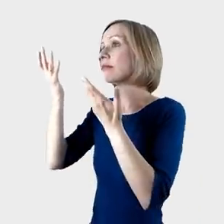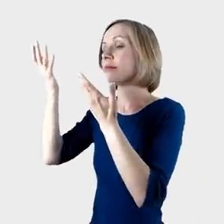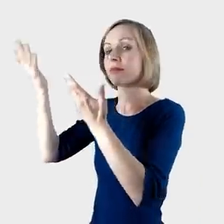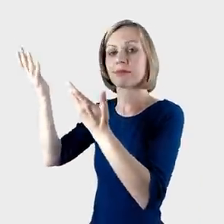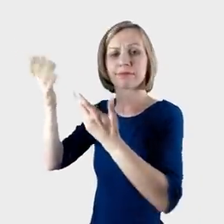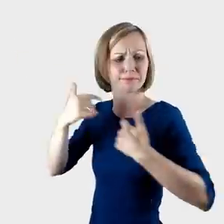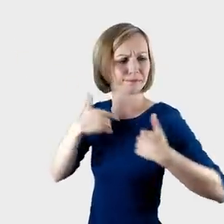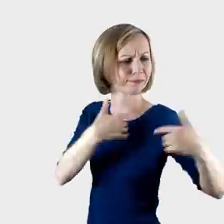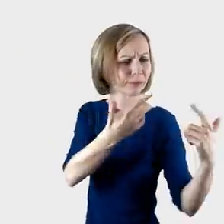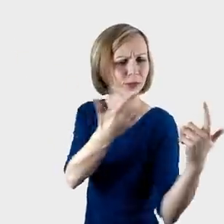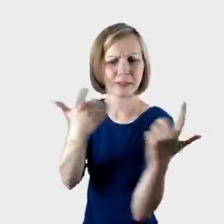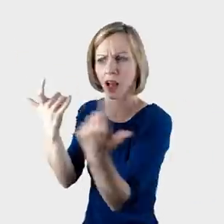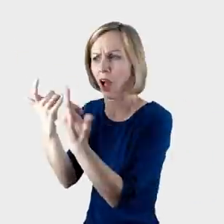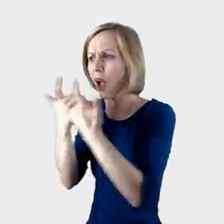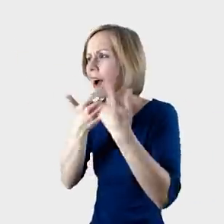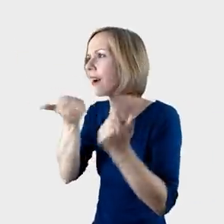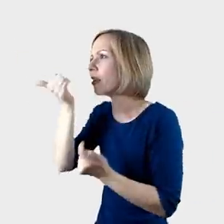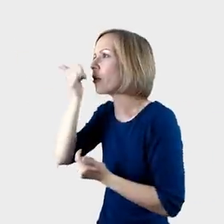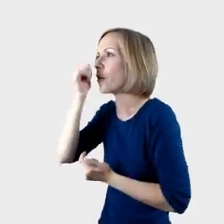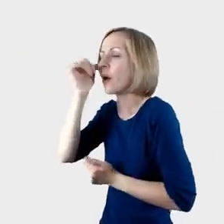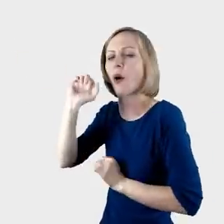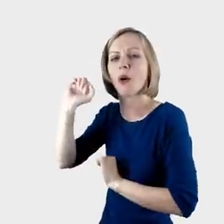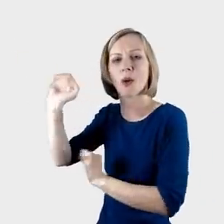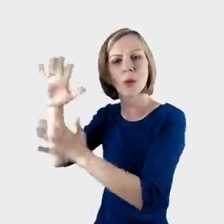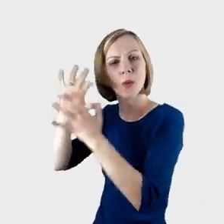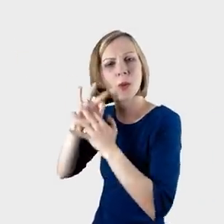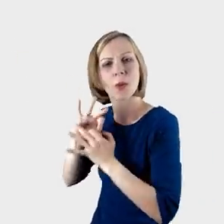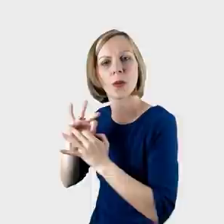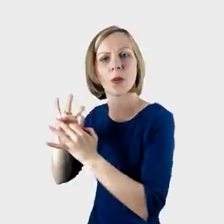And I will search for yours